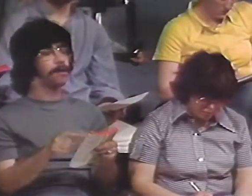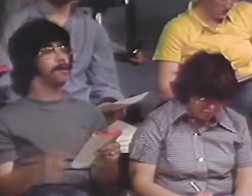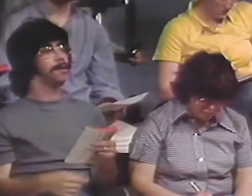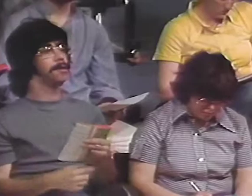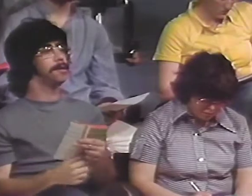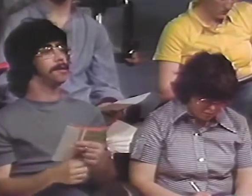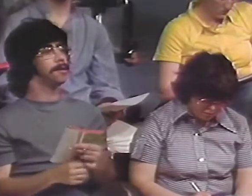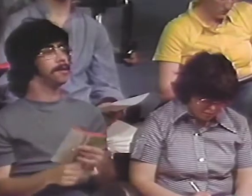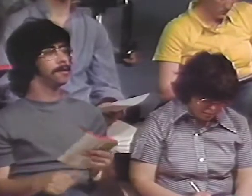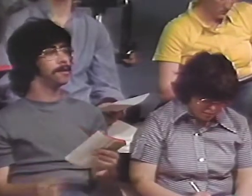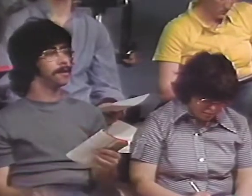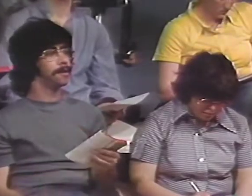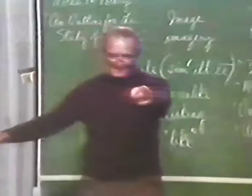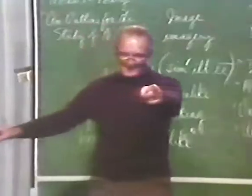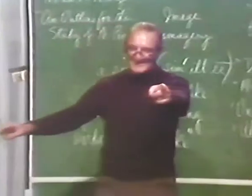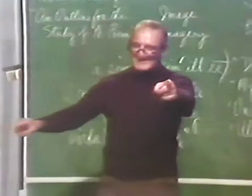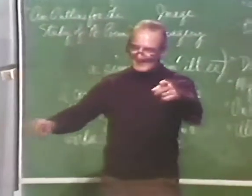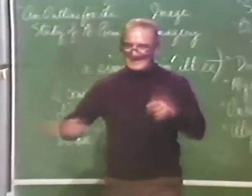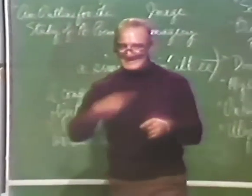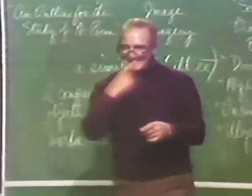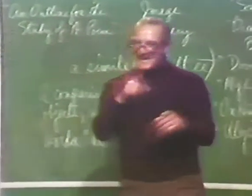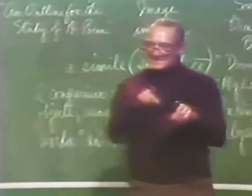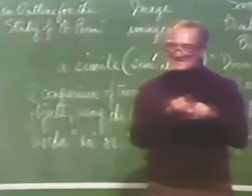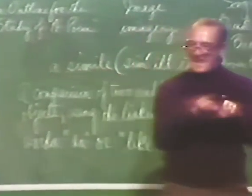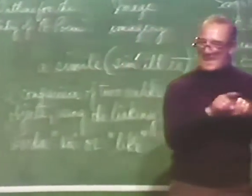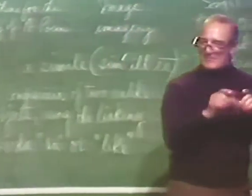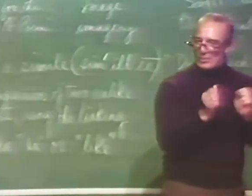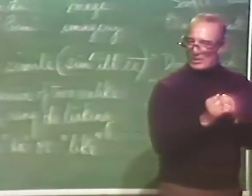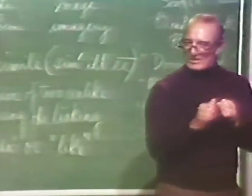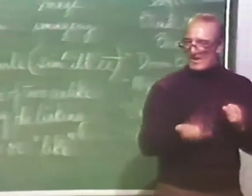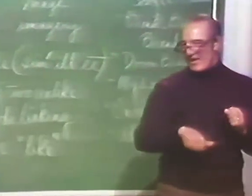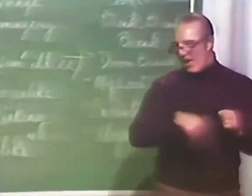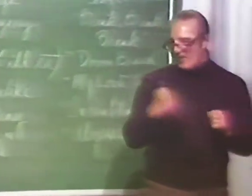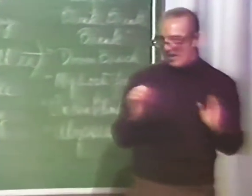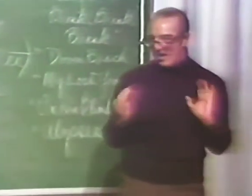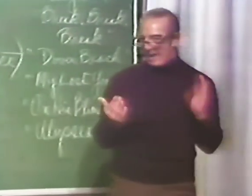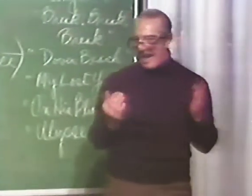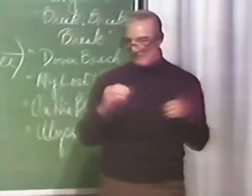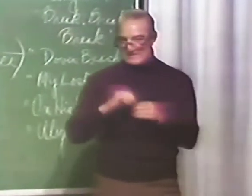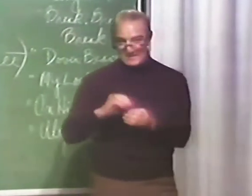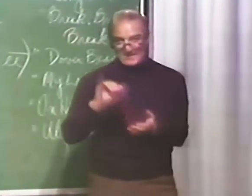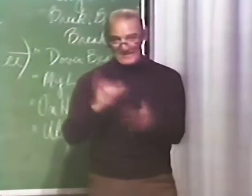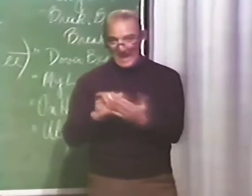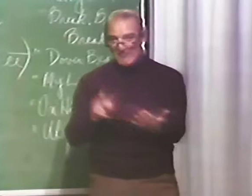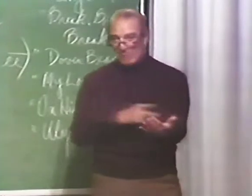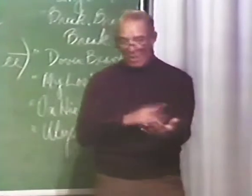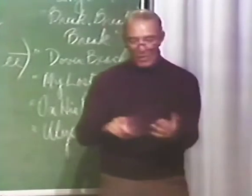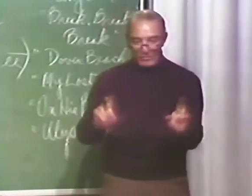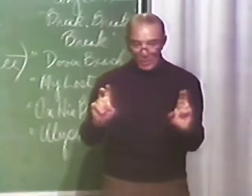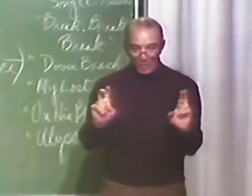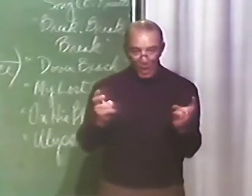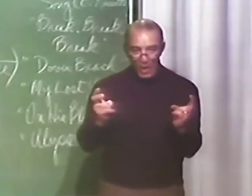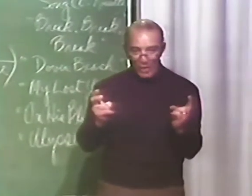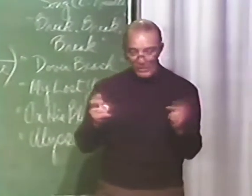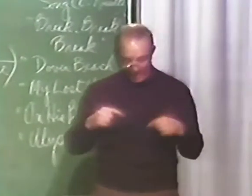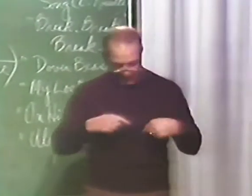RIGHT. RIGHT. GOOD. HE SAID SAME WITH ANOTHER COMPARISON IN THAT POEM.